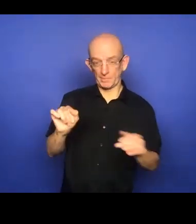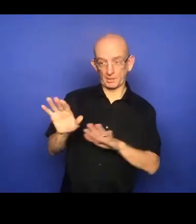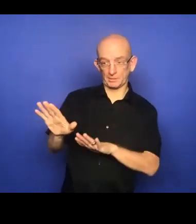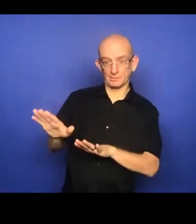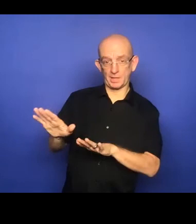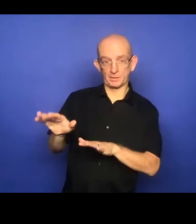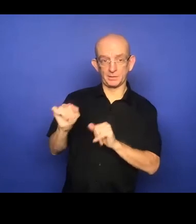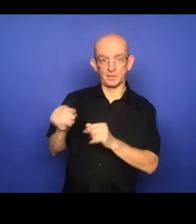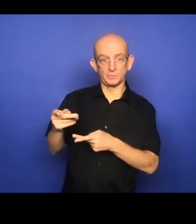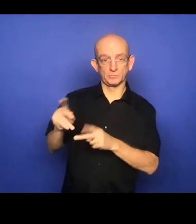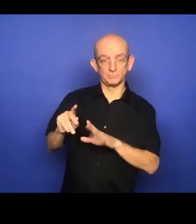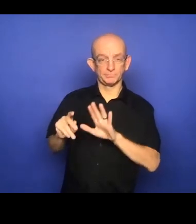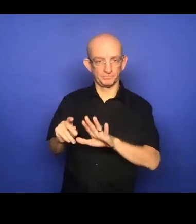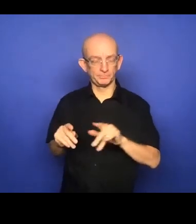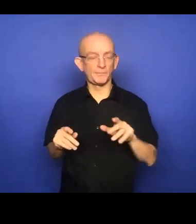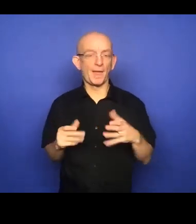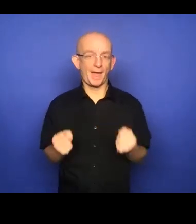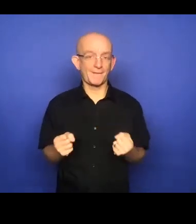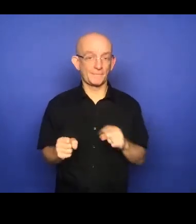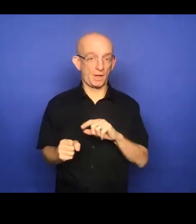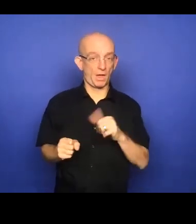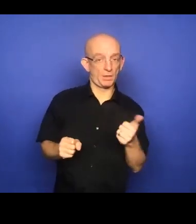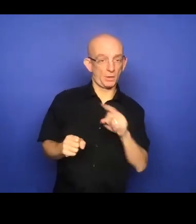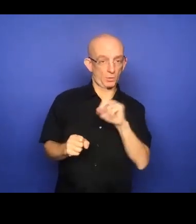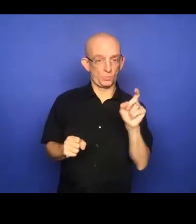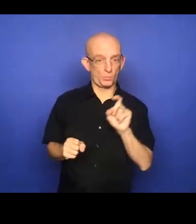on the line, so if you can come back to us. We have another